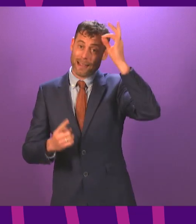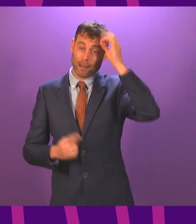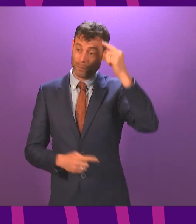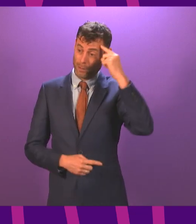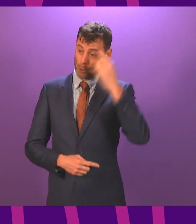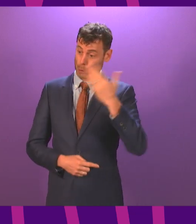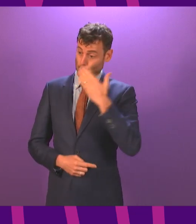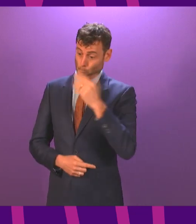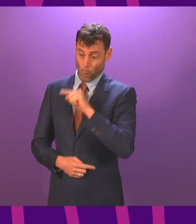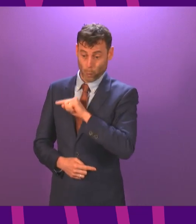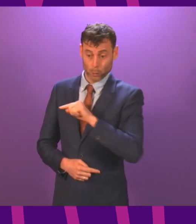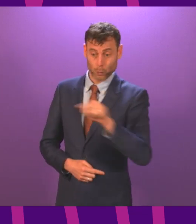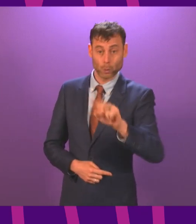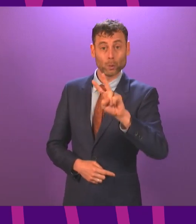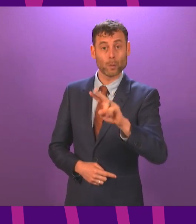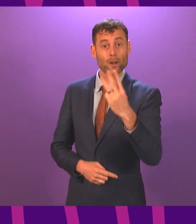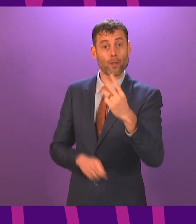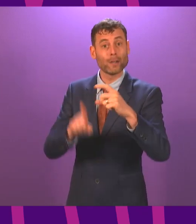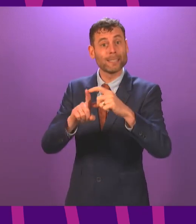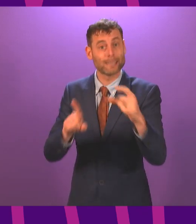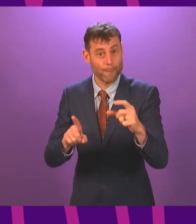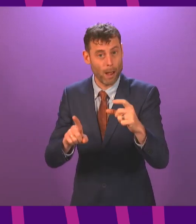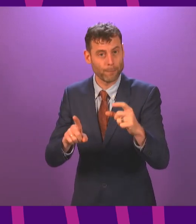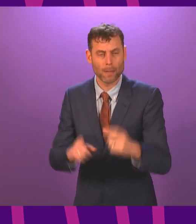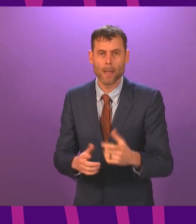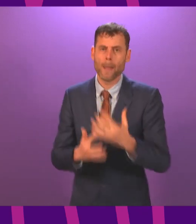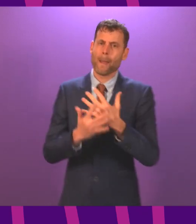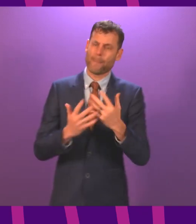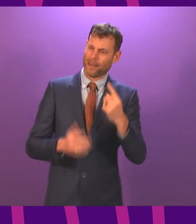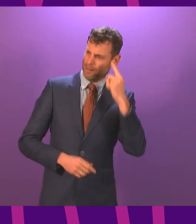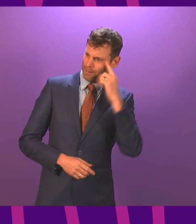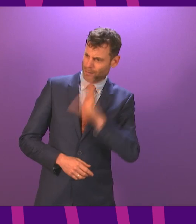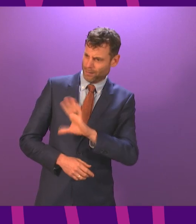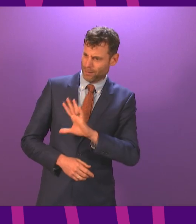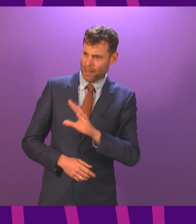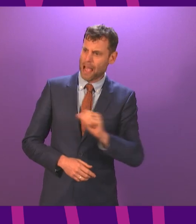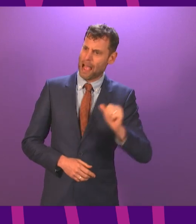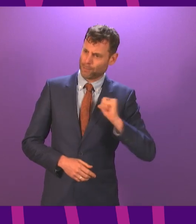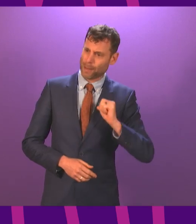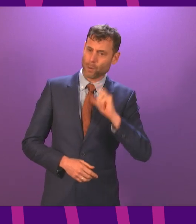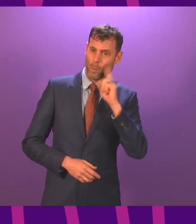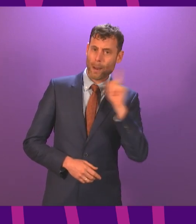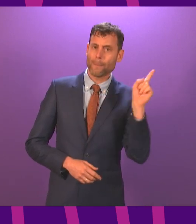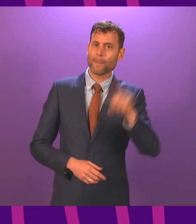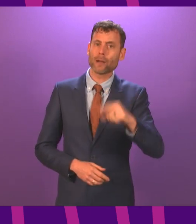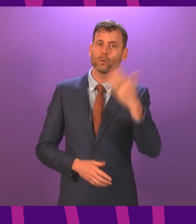to be in school until 23 December and there are others who expect them to return to class